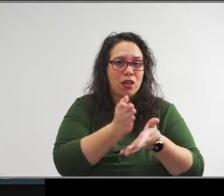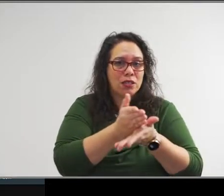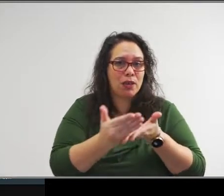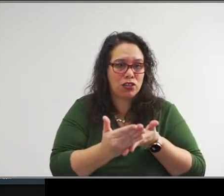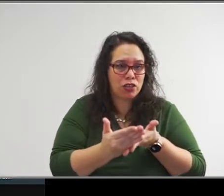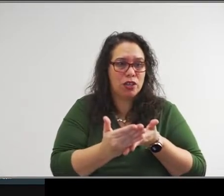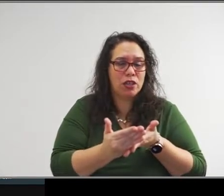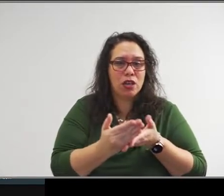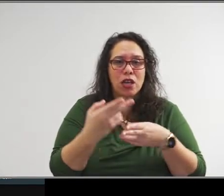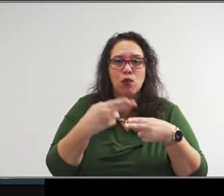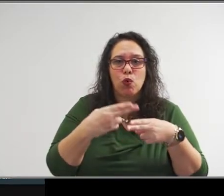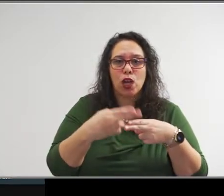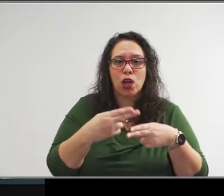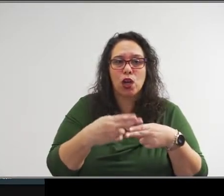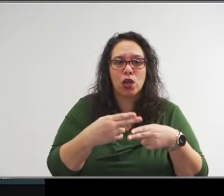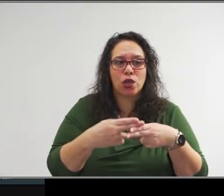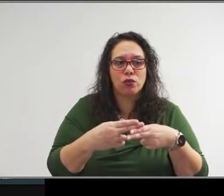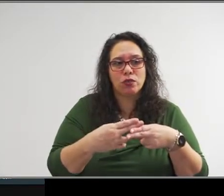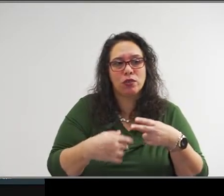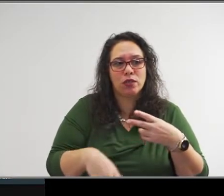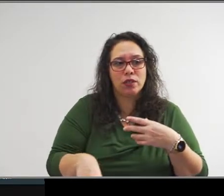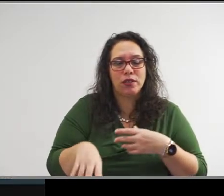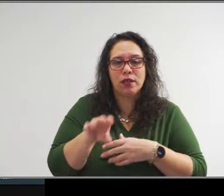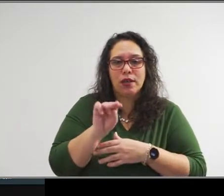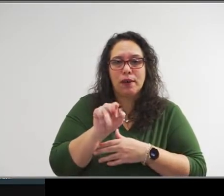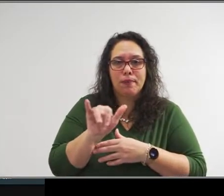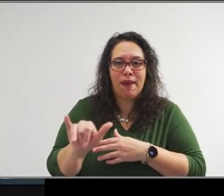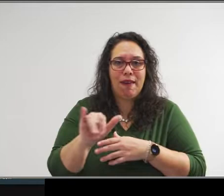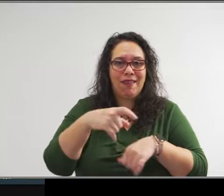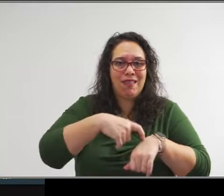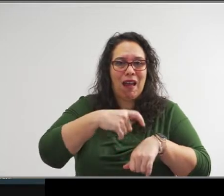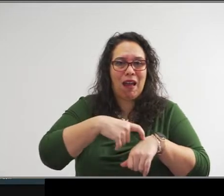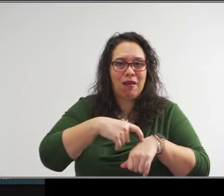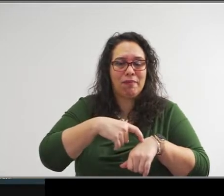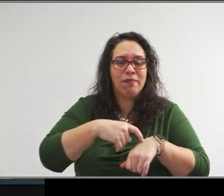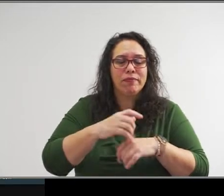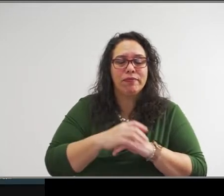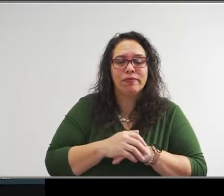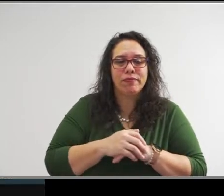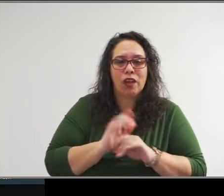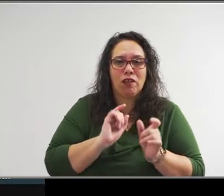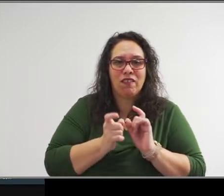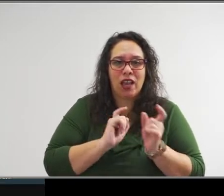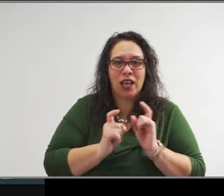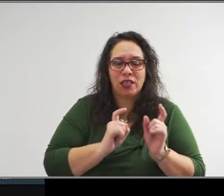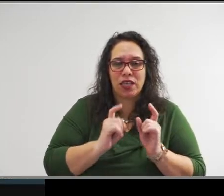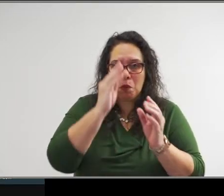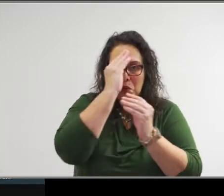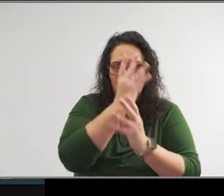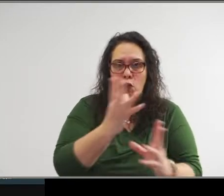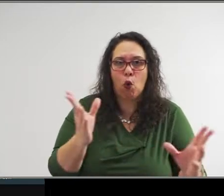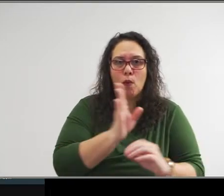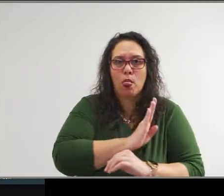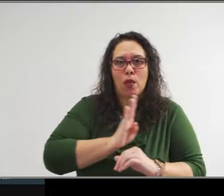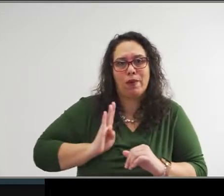we call that the May Revise in the May timeframe and we'll certainly keep the board and pubic updated,